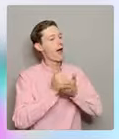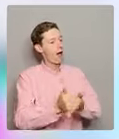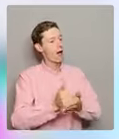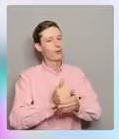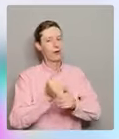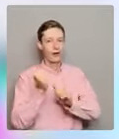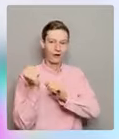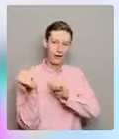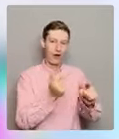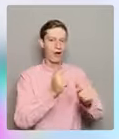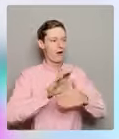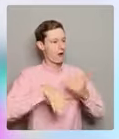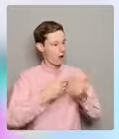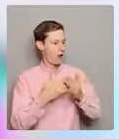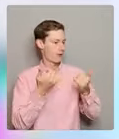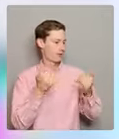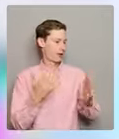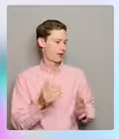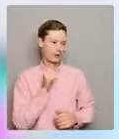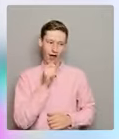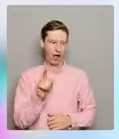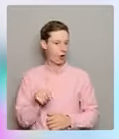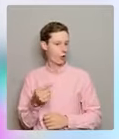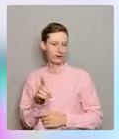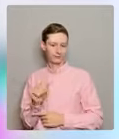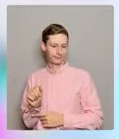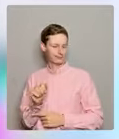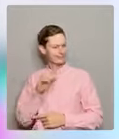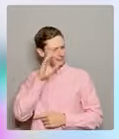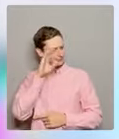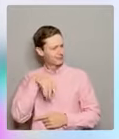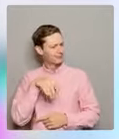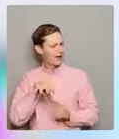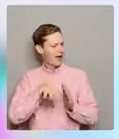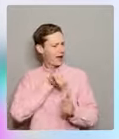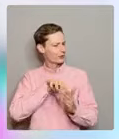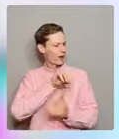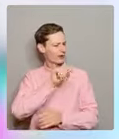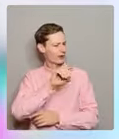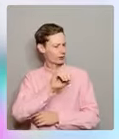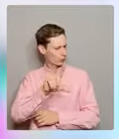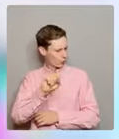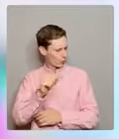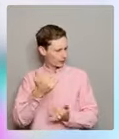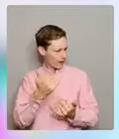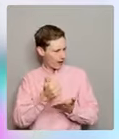And to your last point, I know some of these cases are being solved by external tools right now,